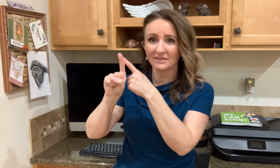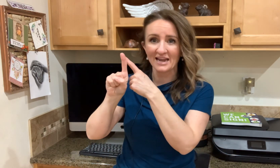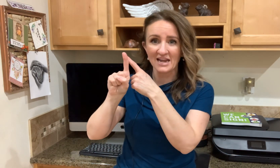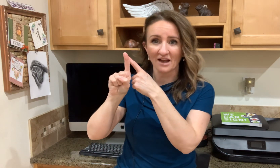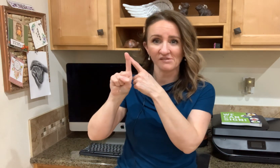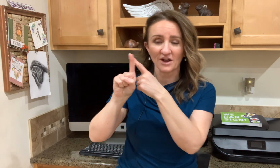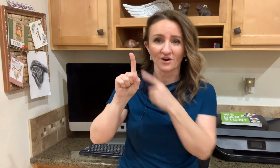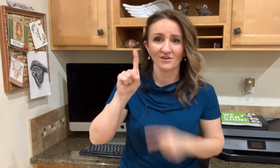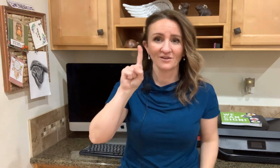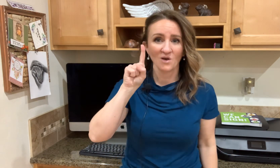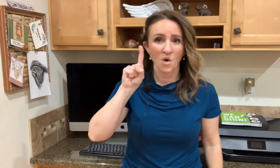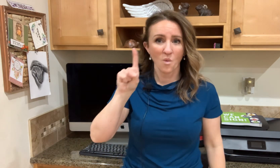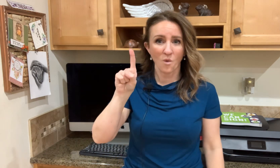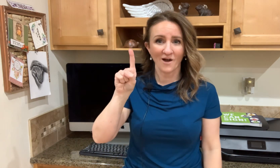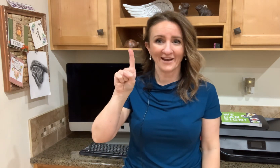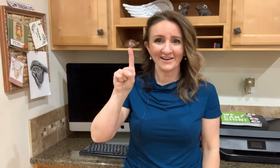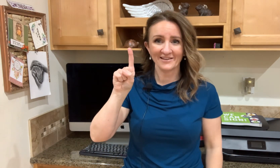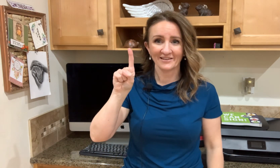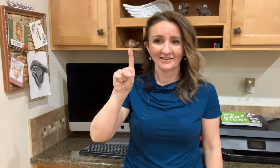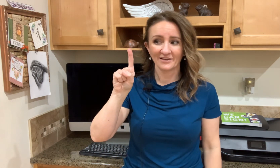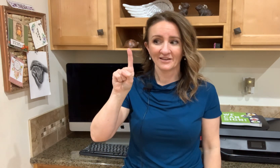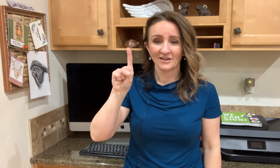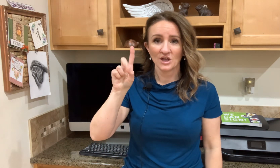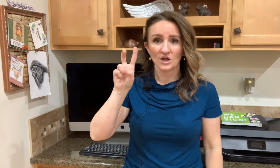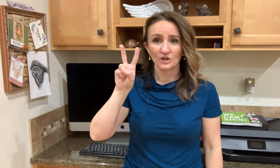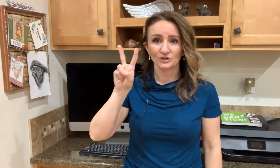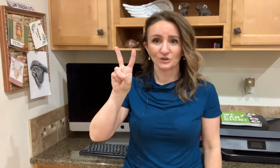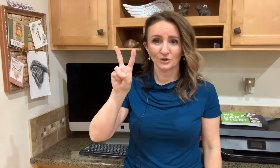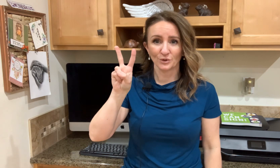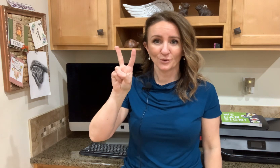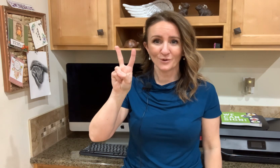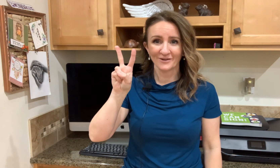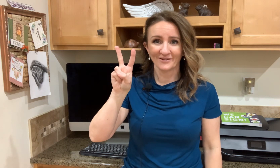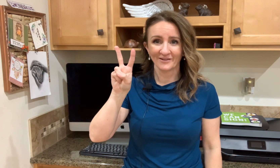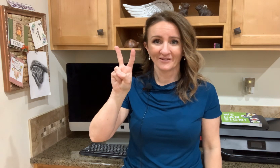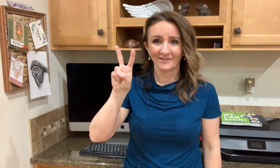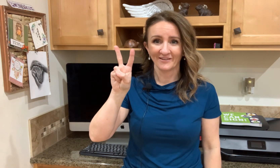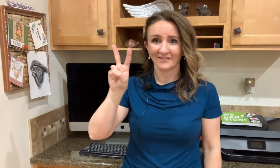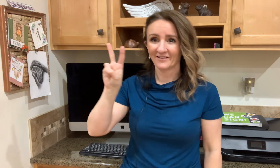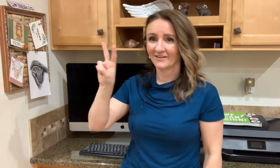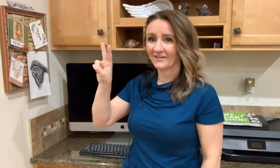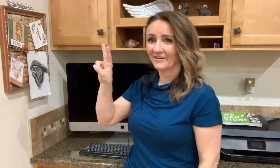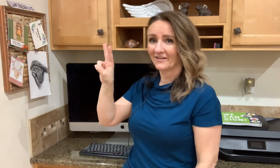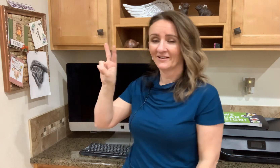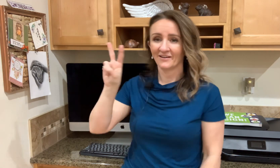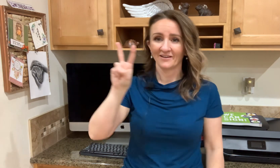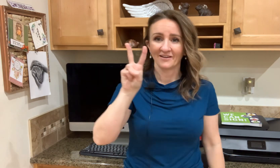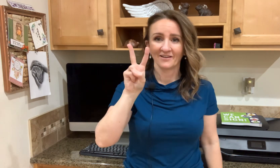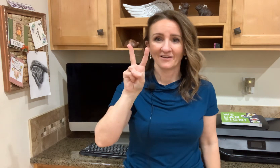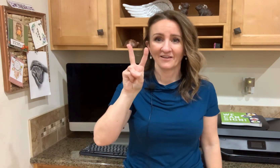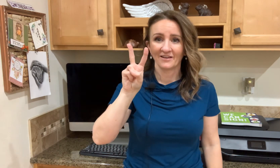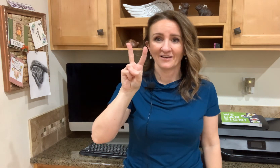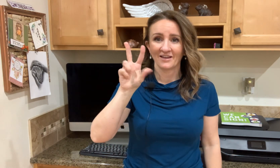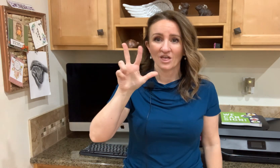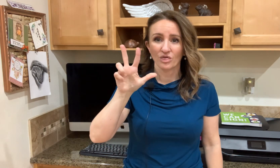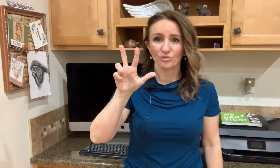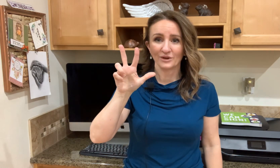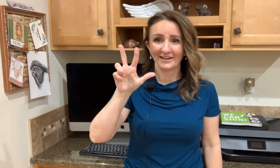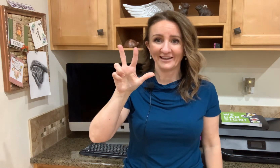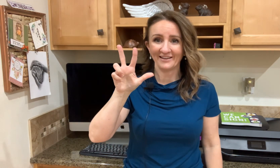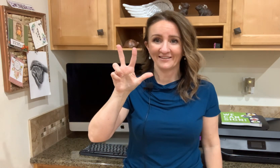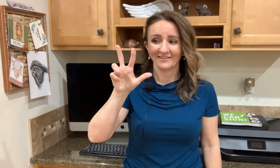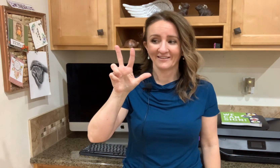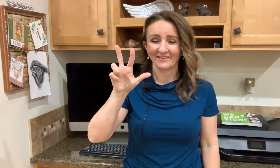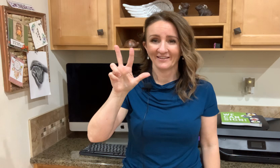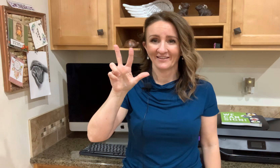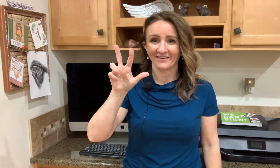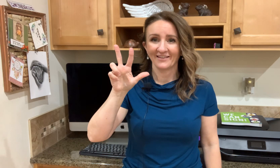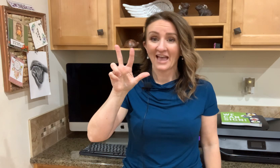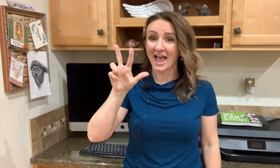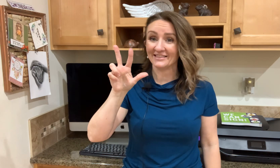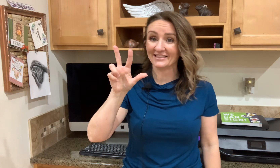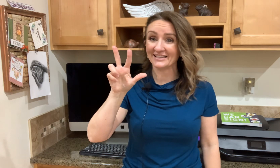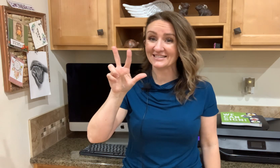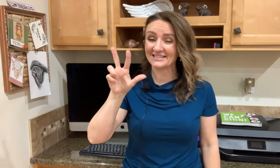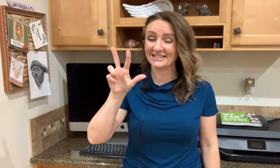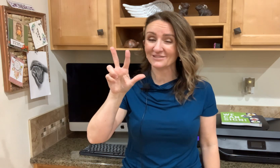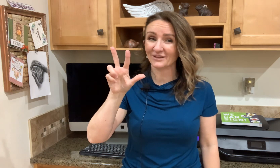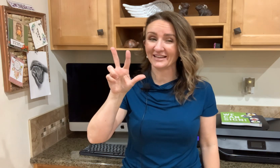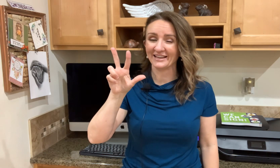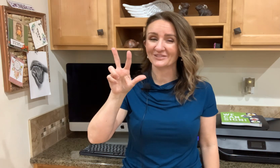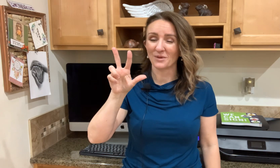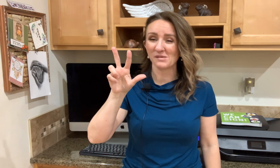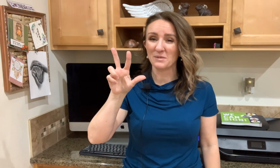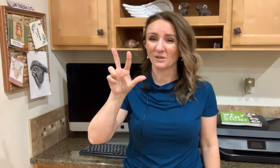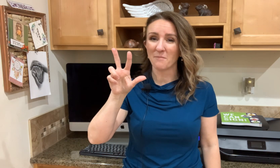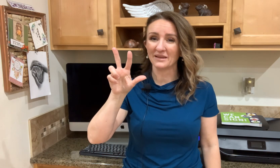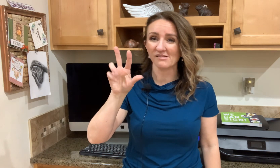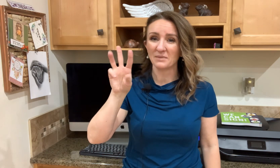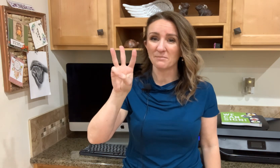index finger 1. 2, 3 now this is, this really trips people up because people